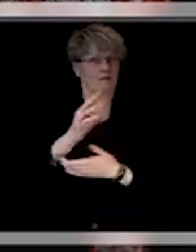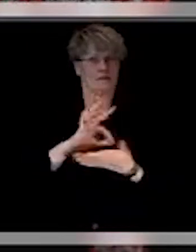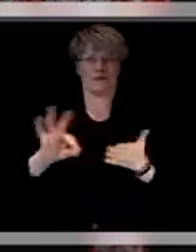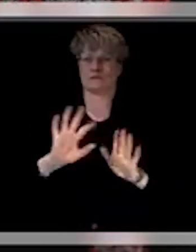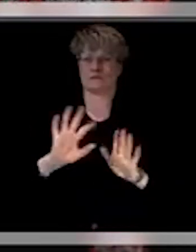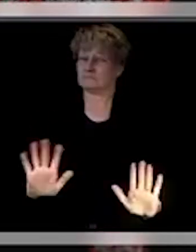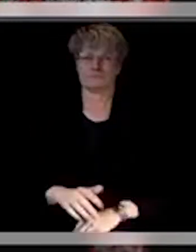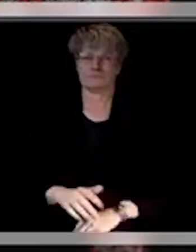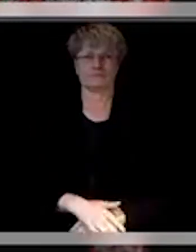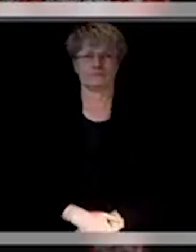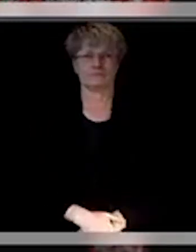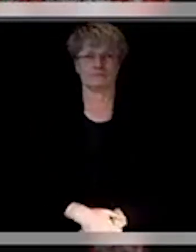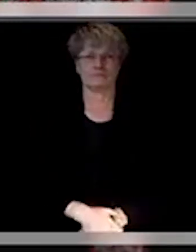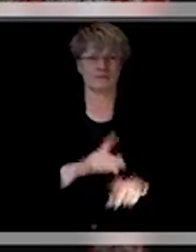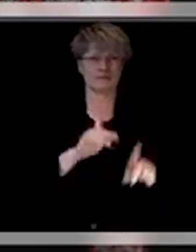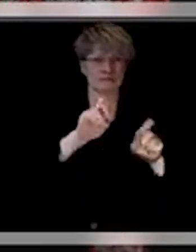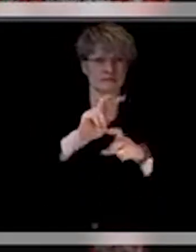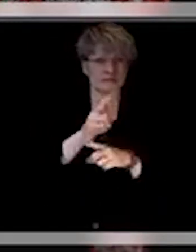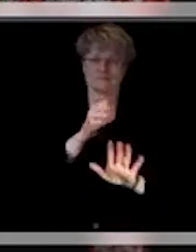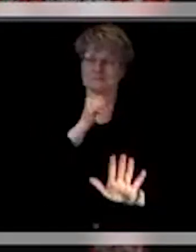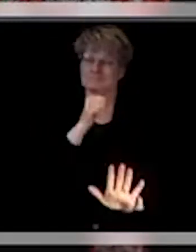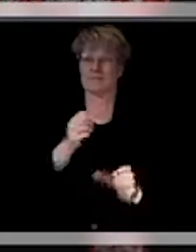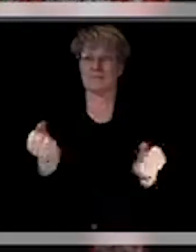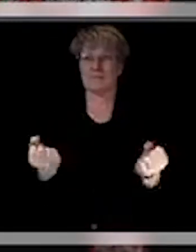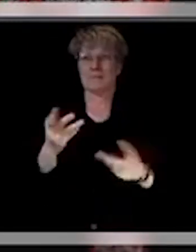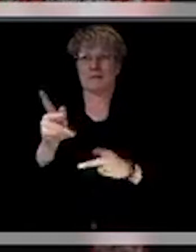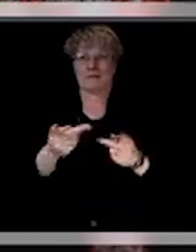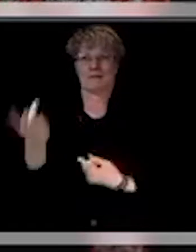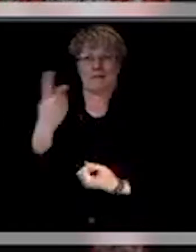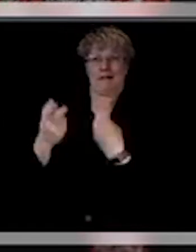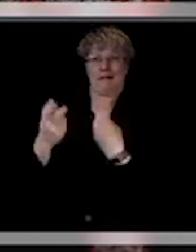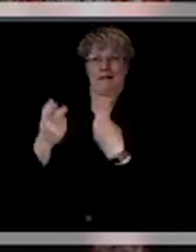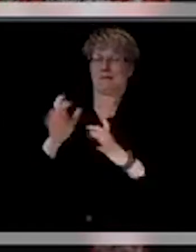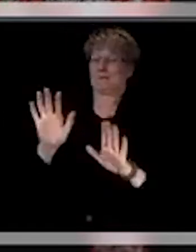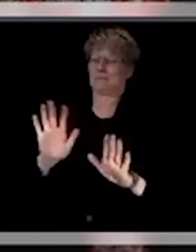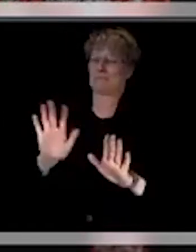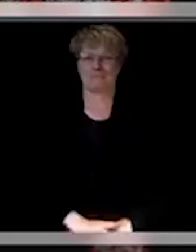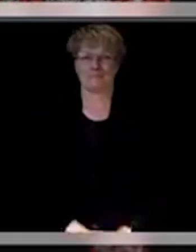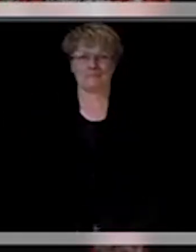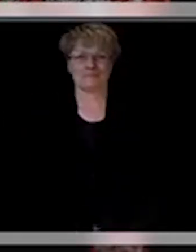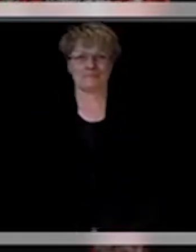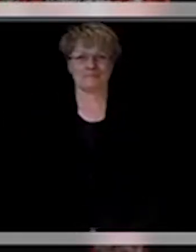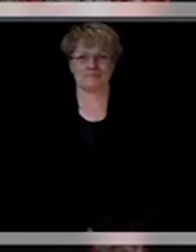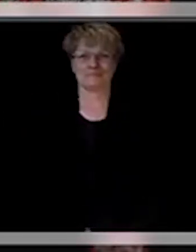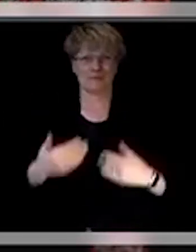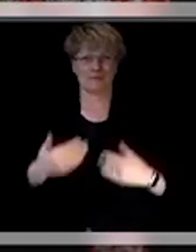tested twice. That's a question we've gotten a lot recently. We had six confirmed cases